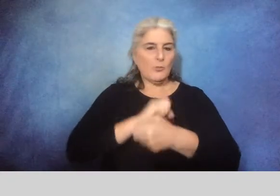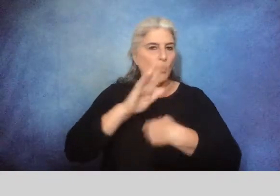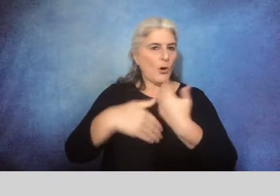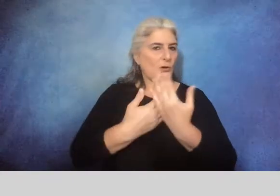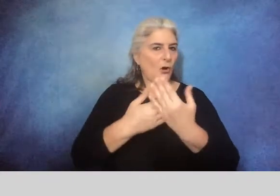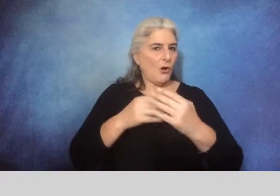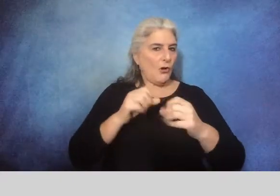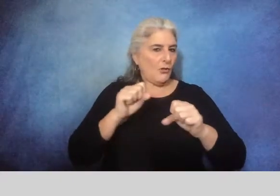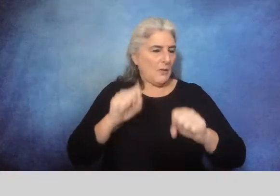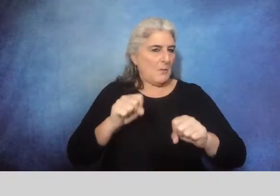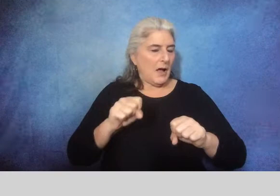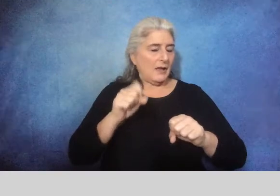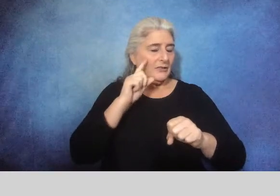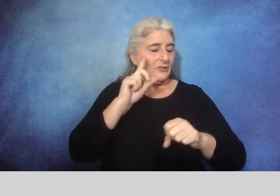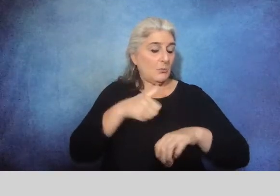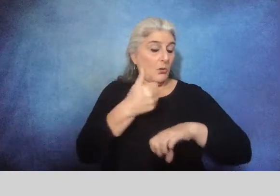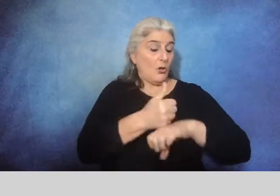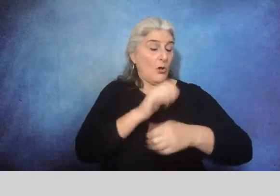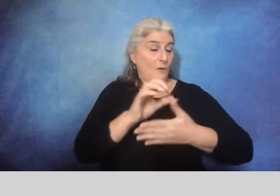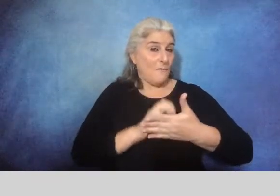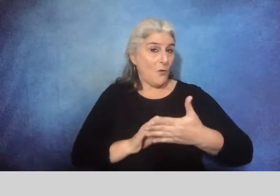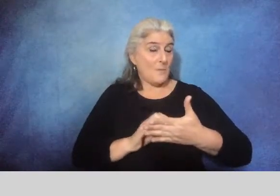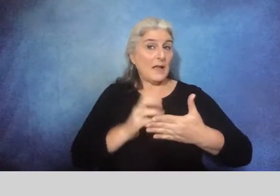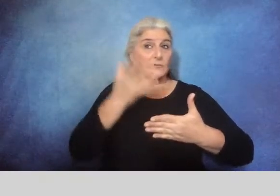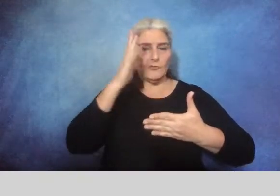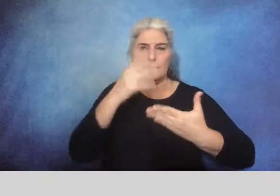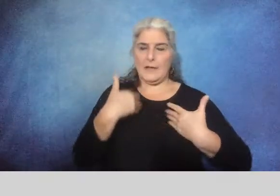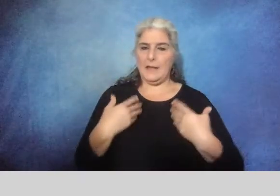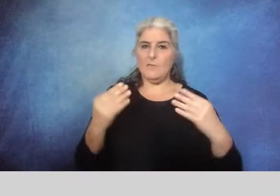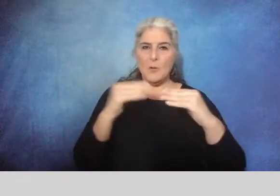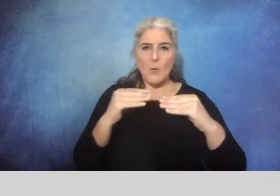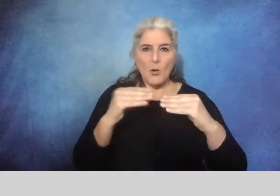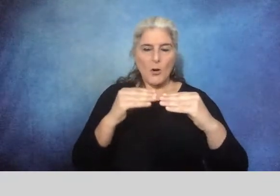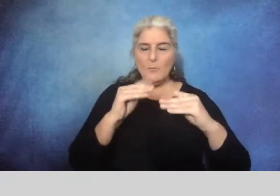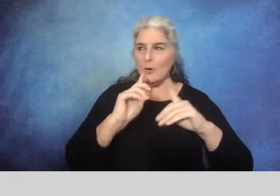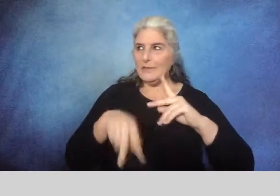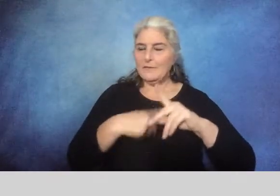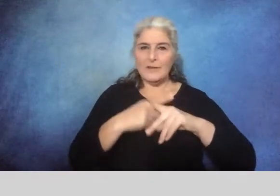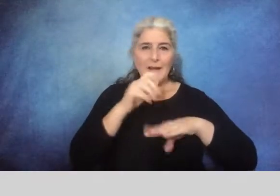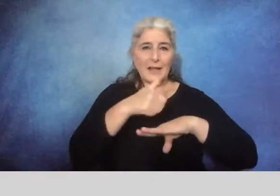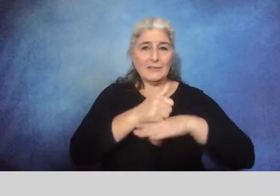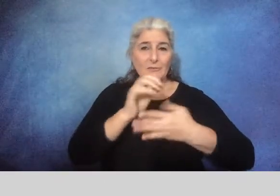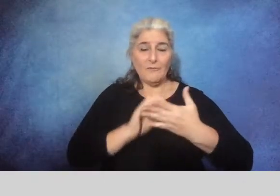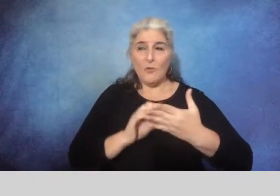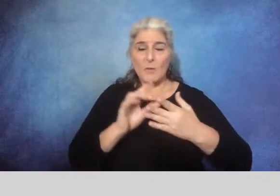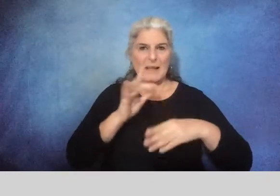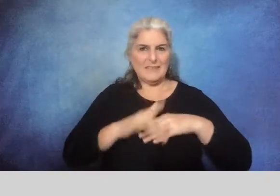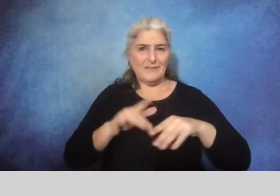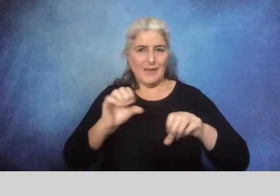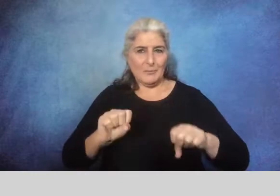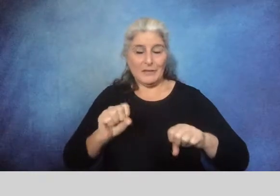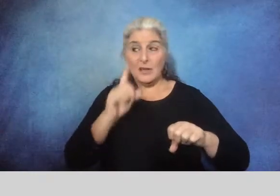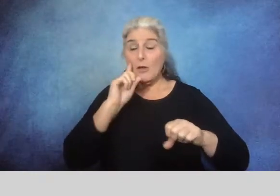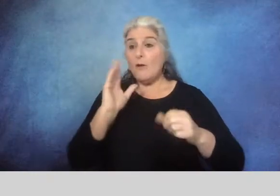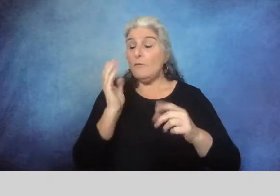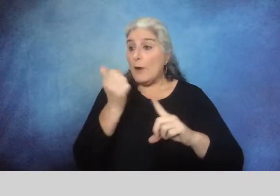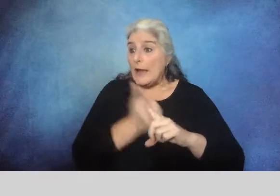As the number of format increases, it becomes hard to keep up with the format and it needs a new release for every new format.